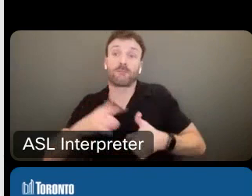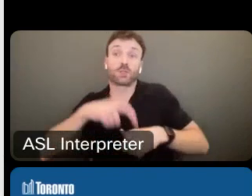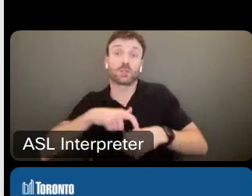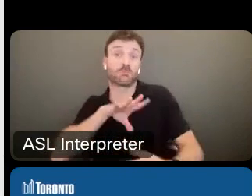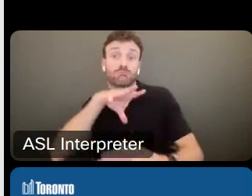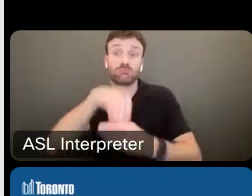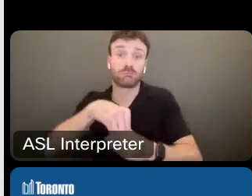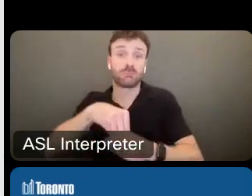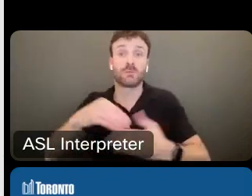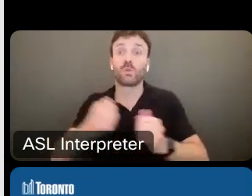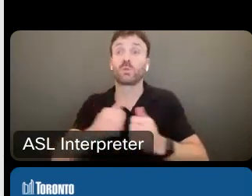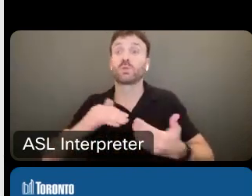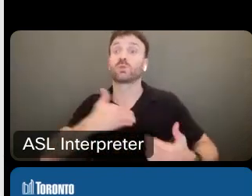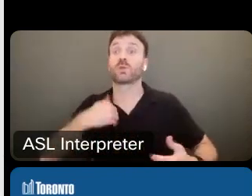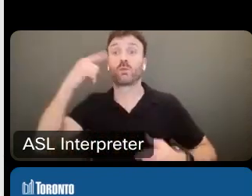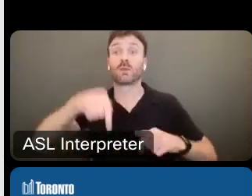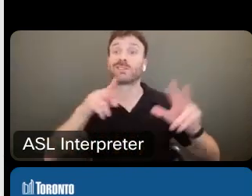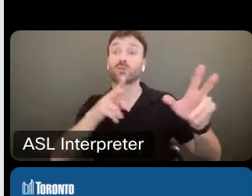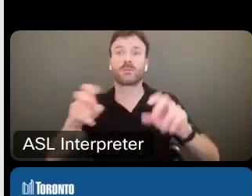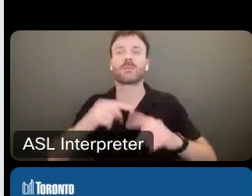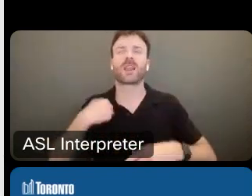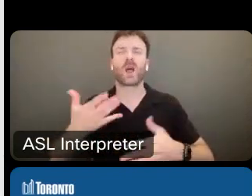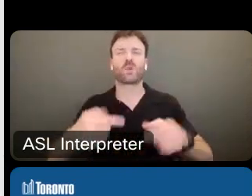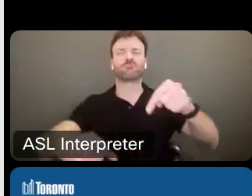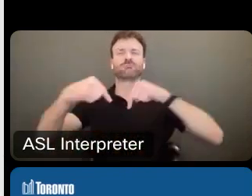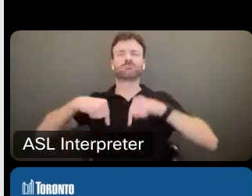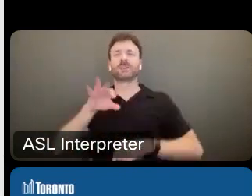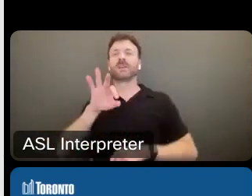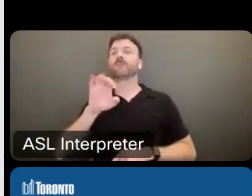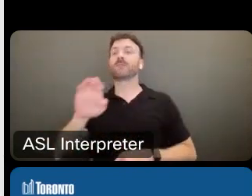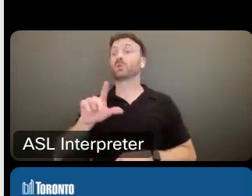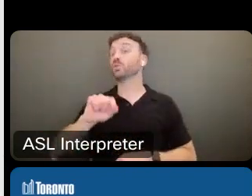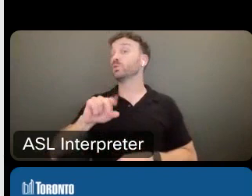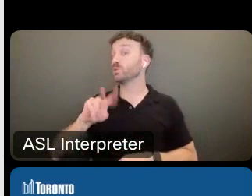But I'm going to take you back to February of 2022 when there were members of the public